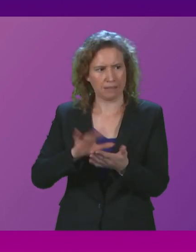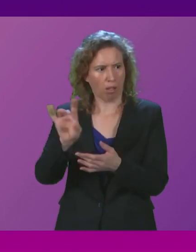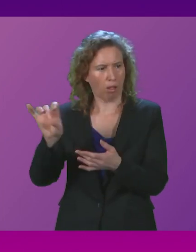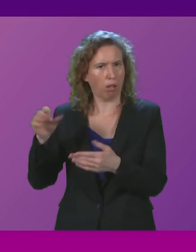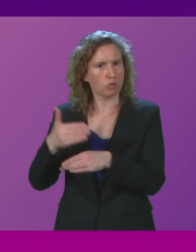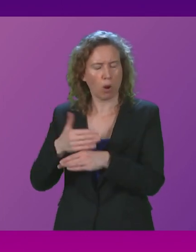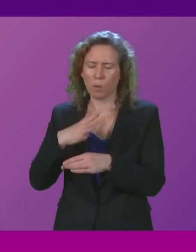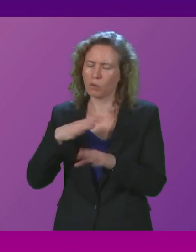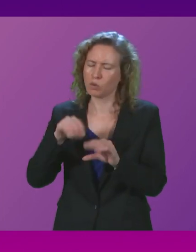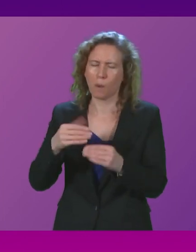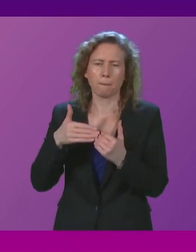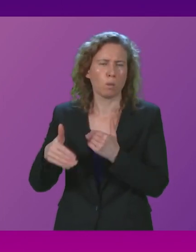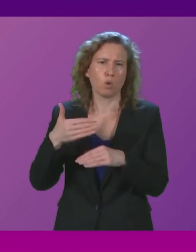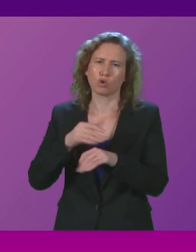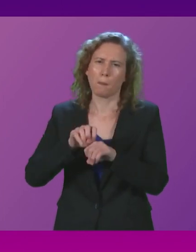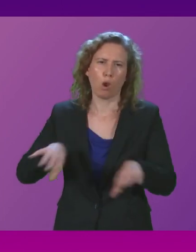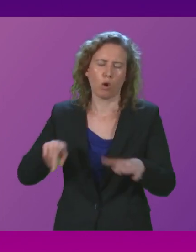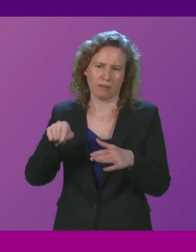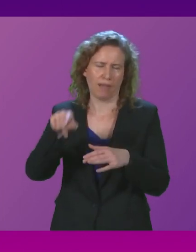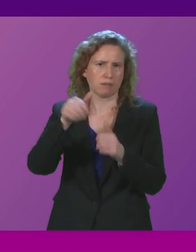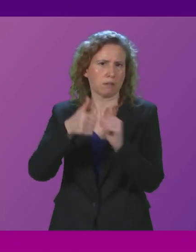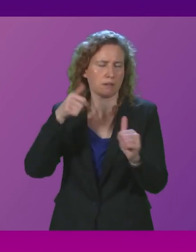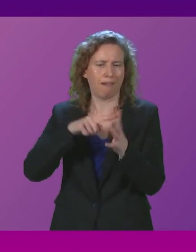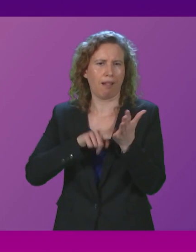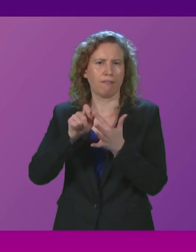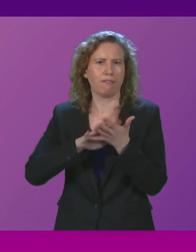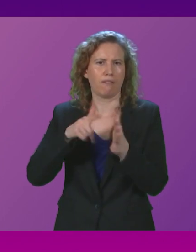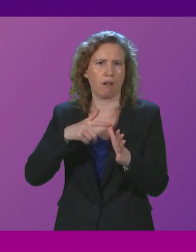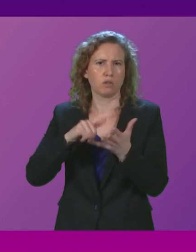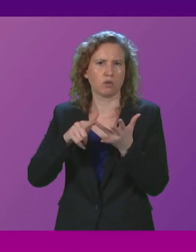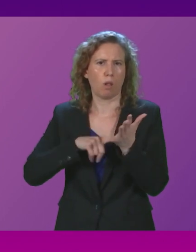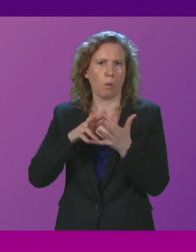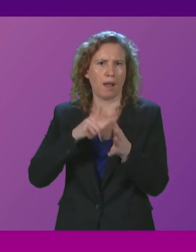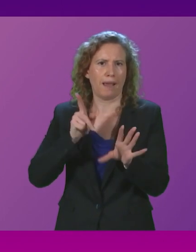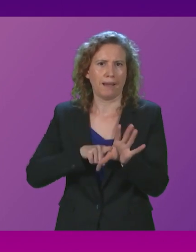Solway and ensure that we have the vital future PPE resilience that we need?